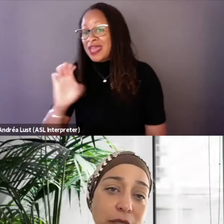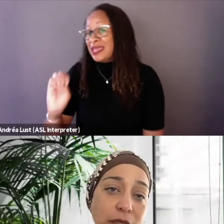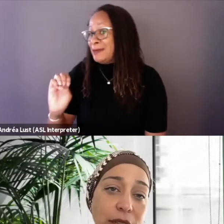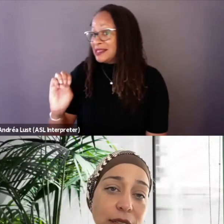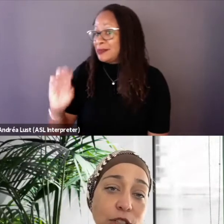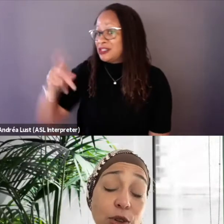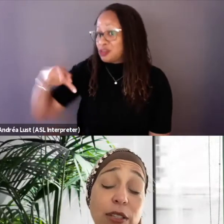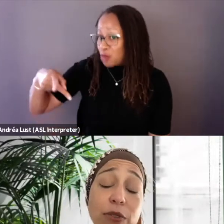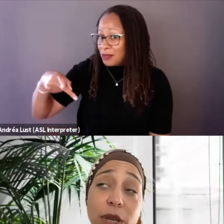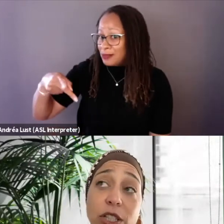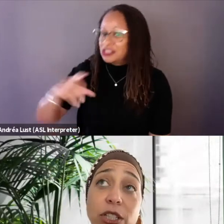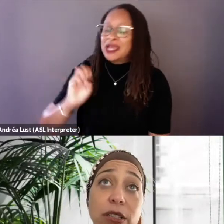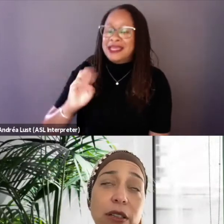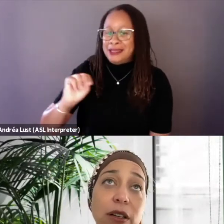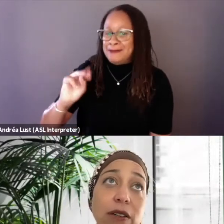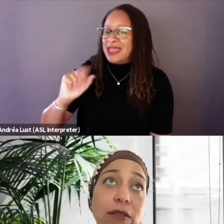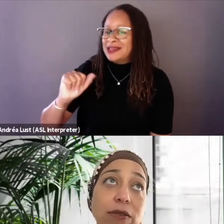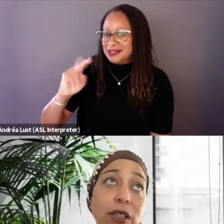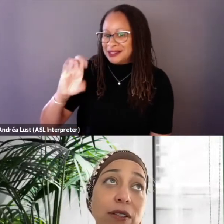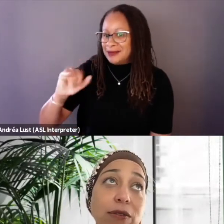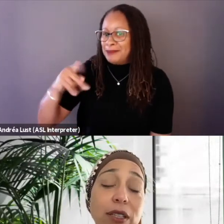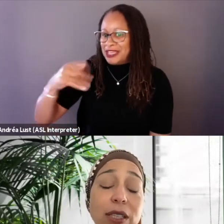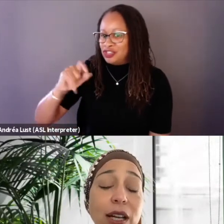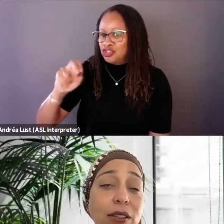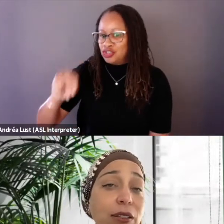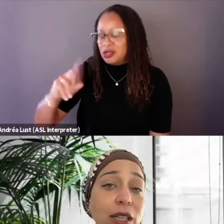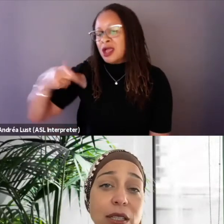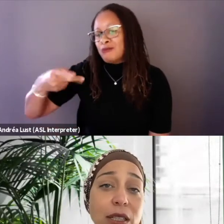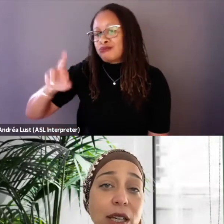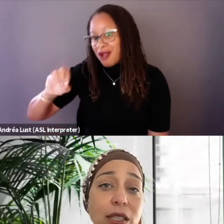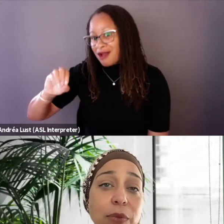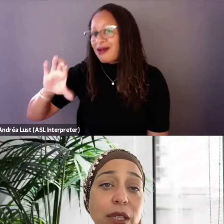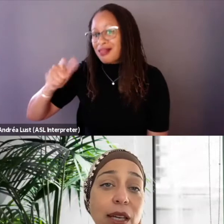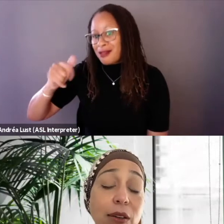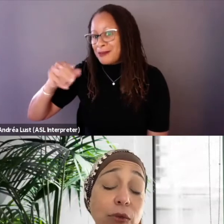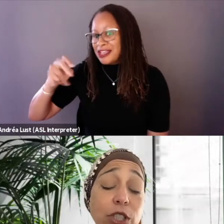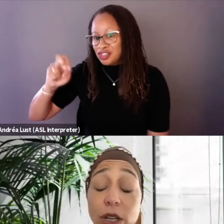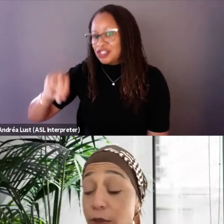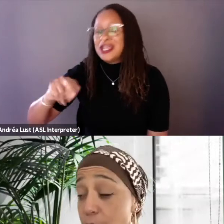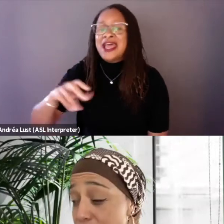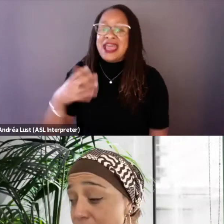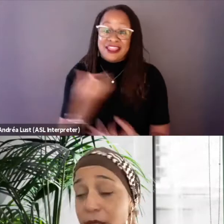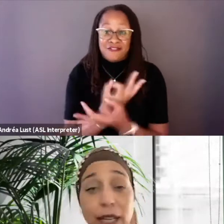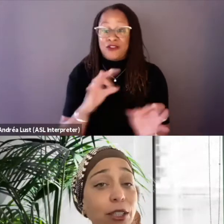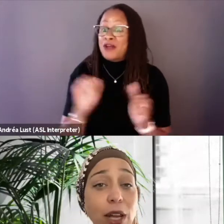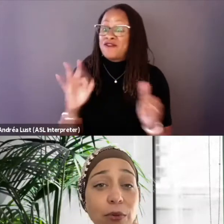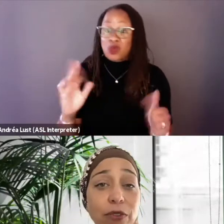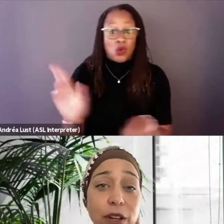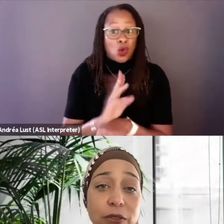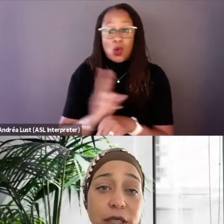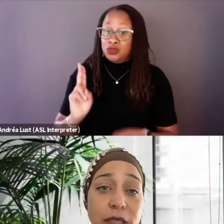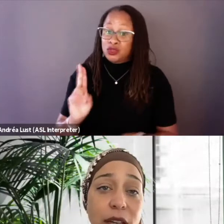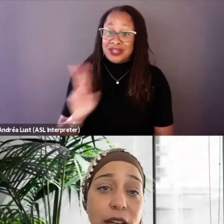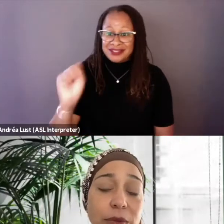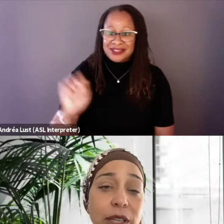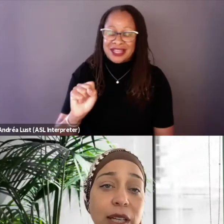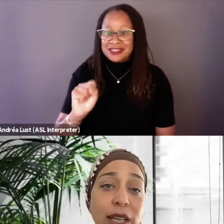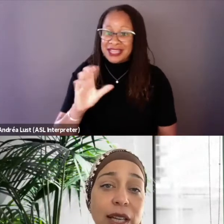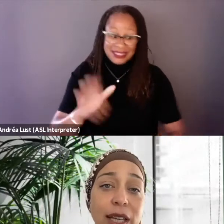and the transformation of the entire United States. I mean, which of course lay the groundwork for everything to come.